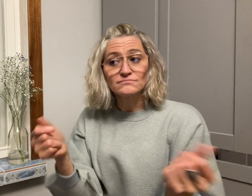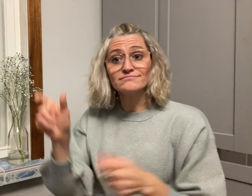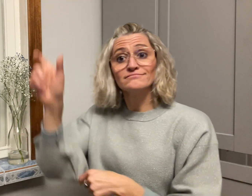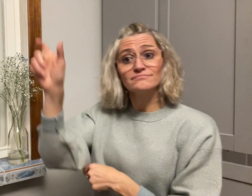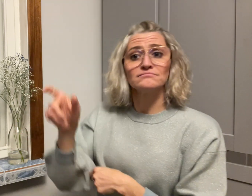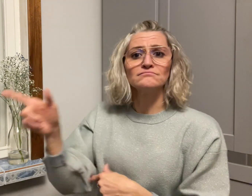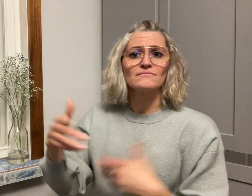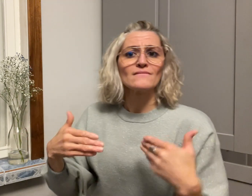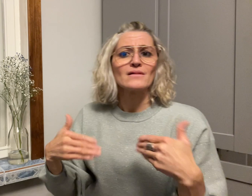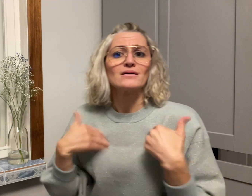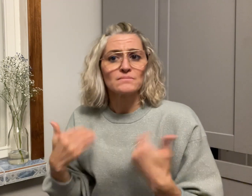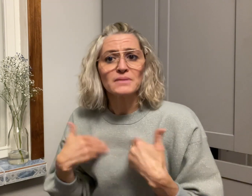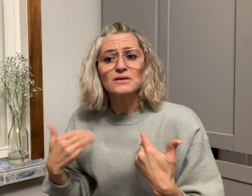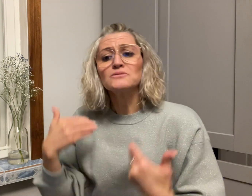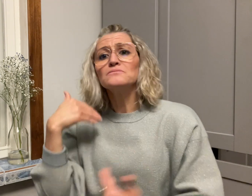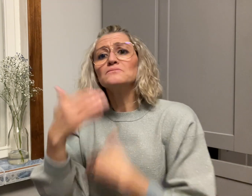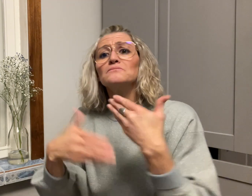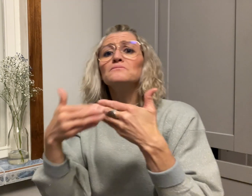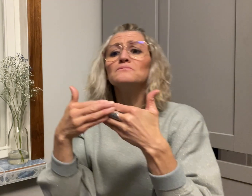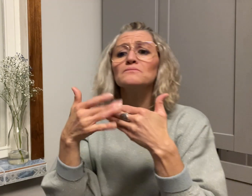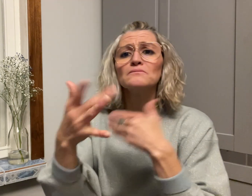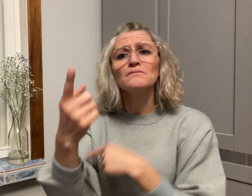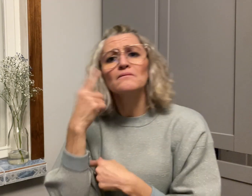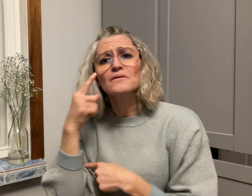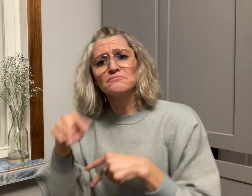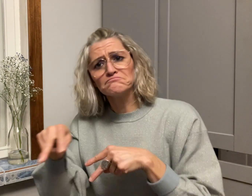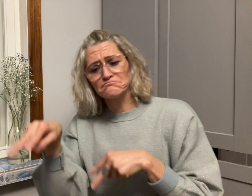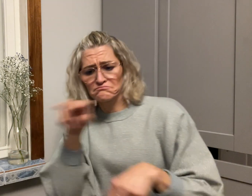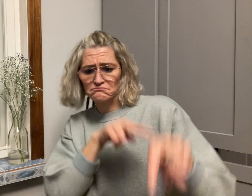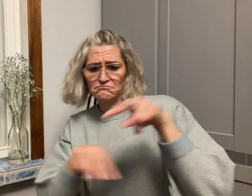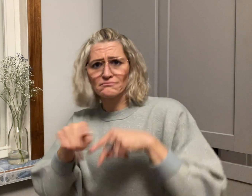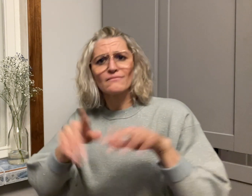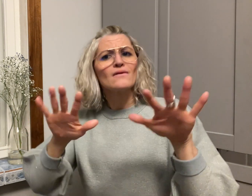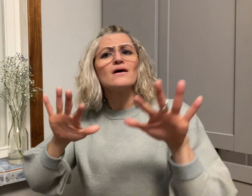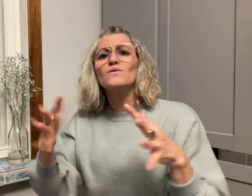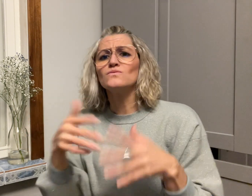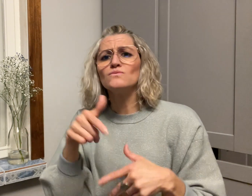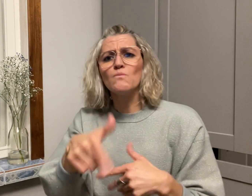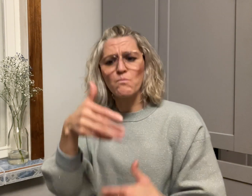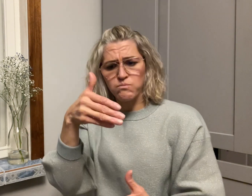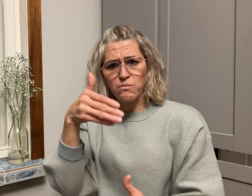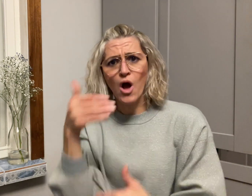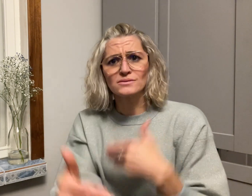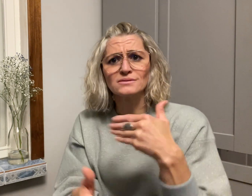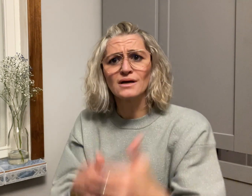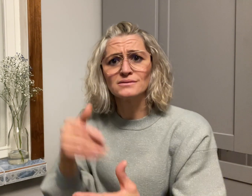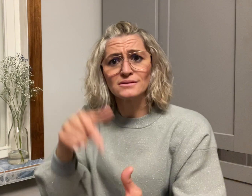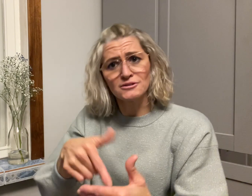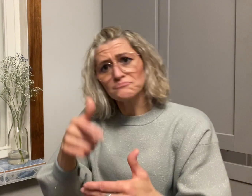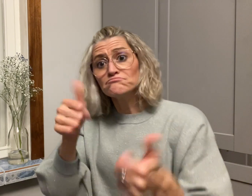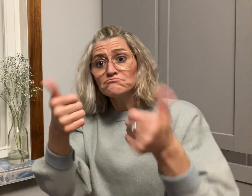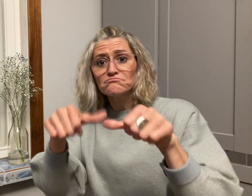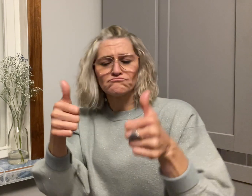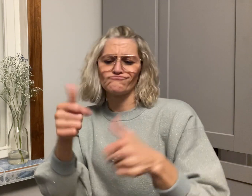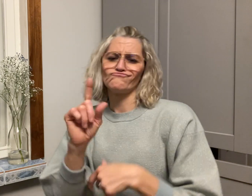review of the process that will come from this to